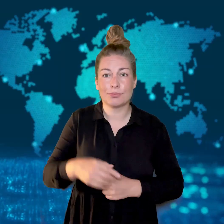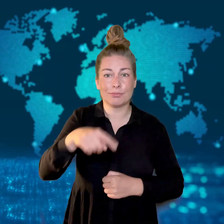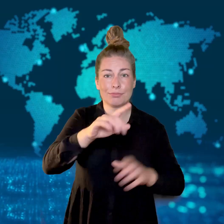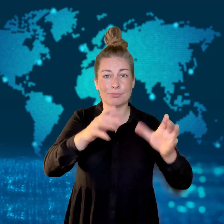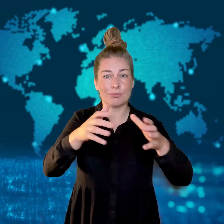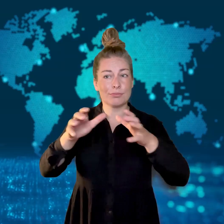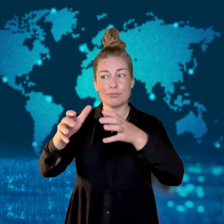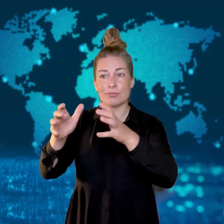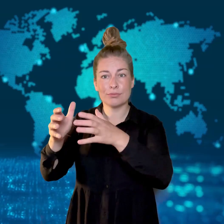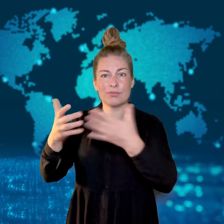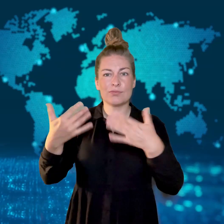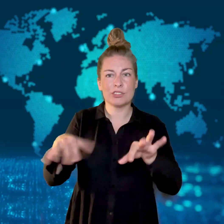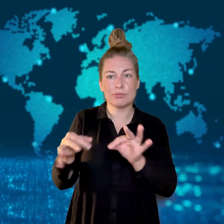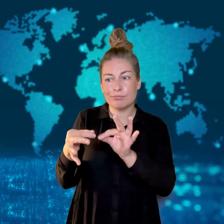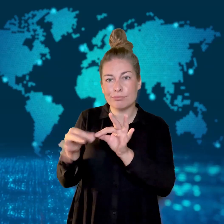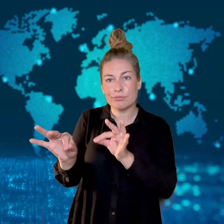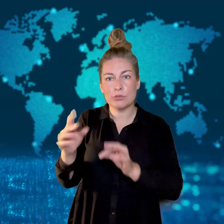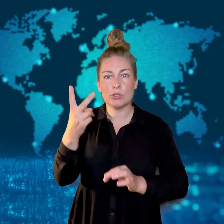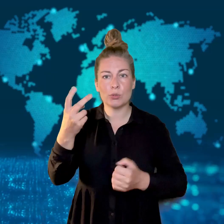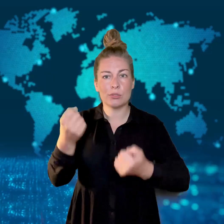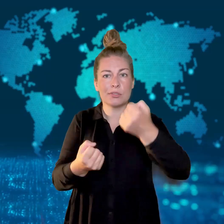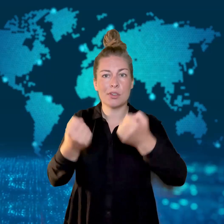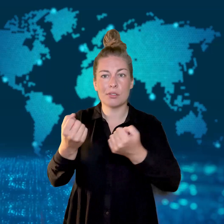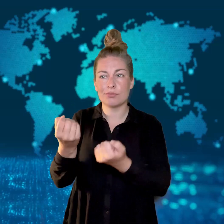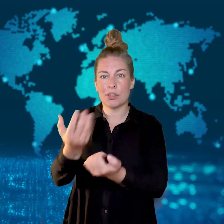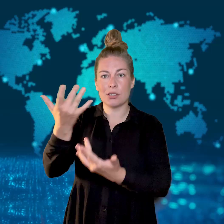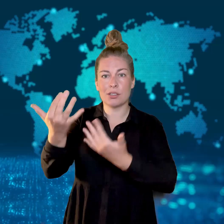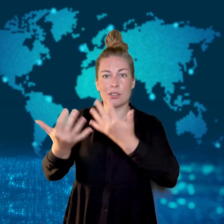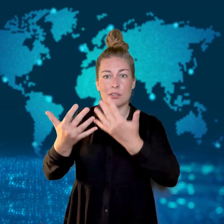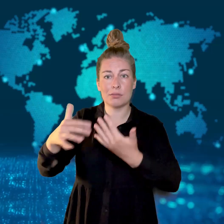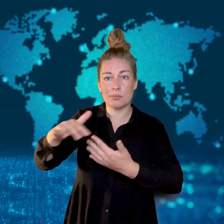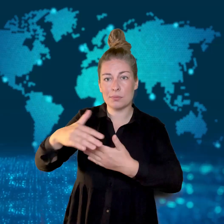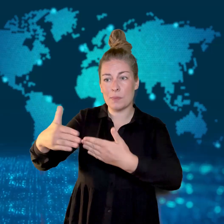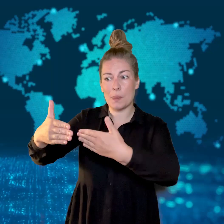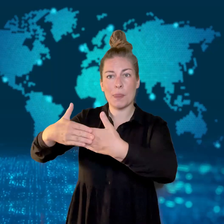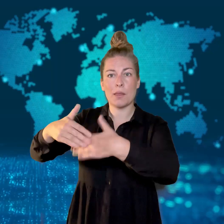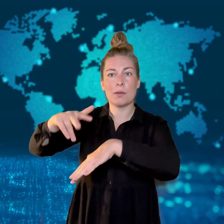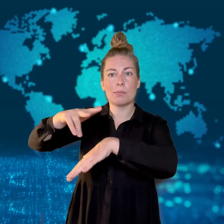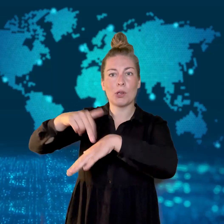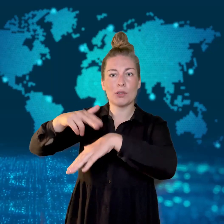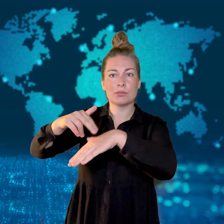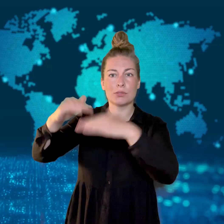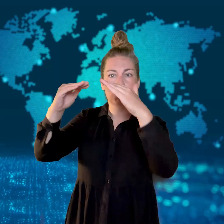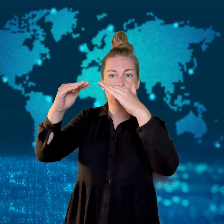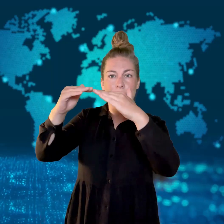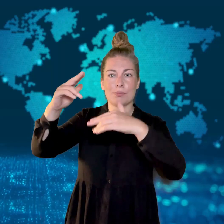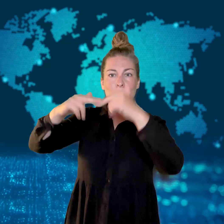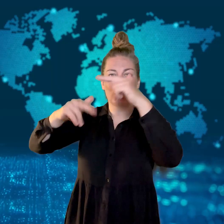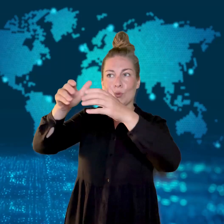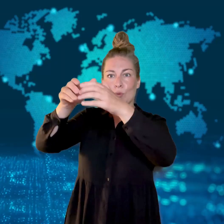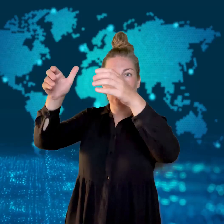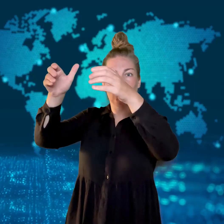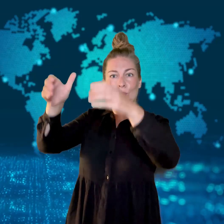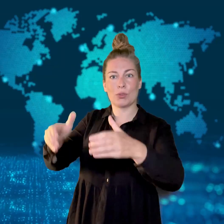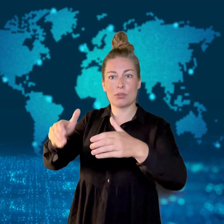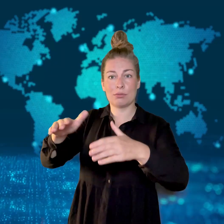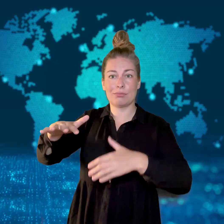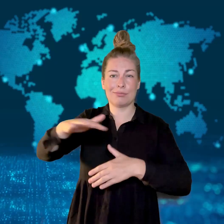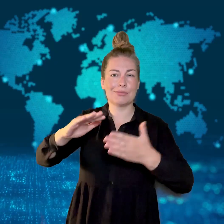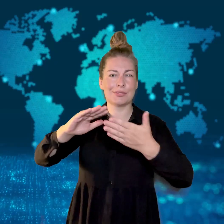One of those buildings is no longer used by